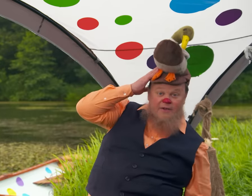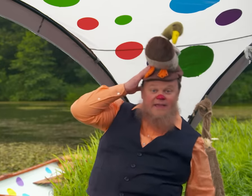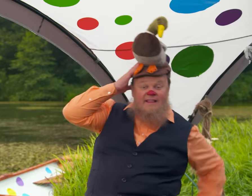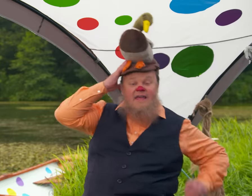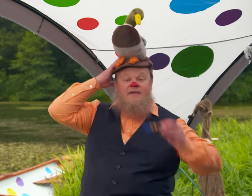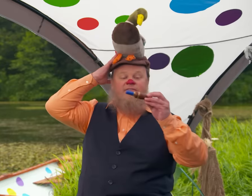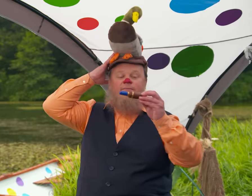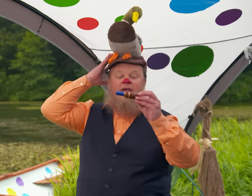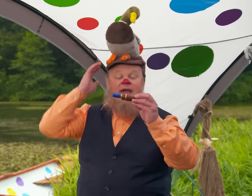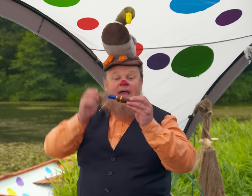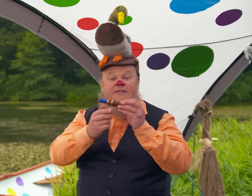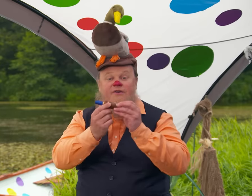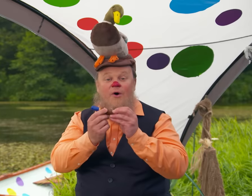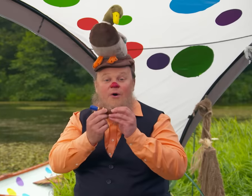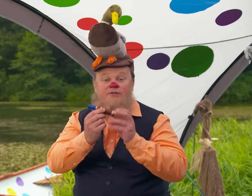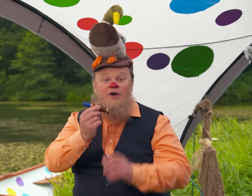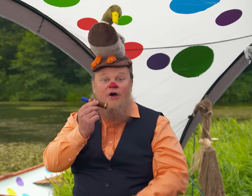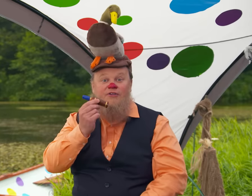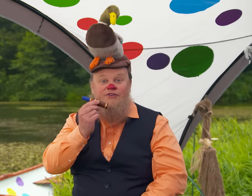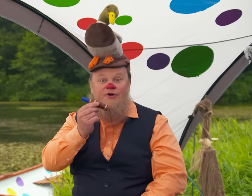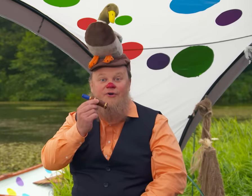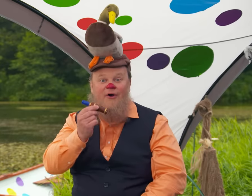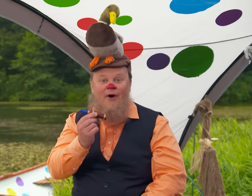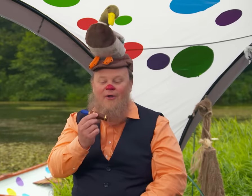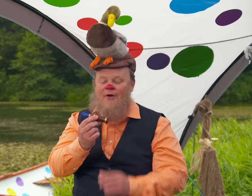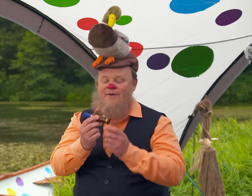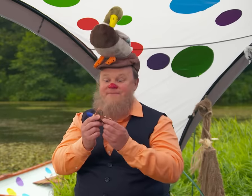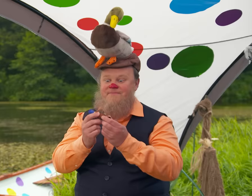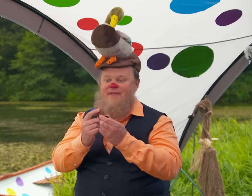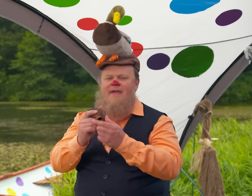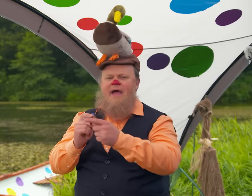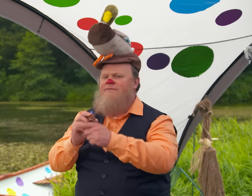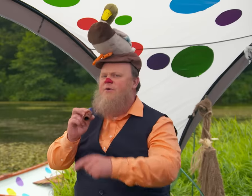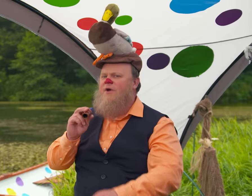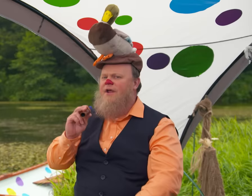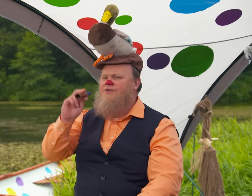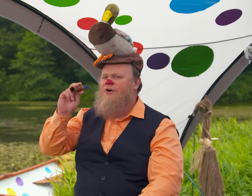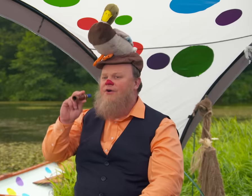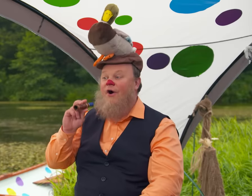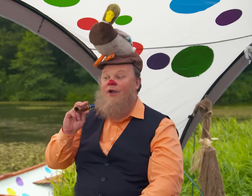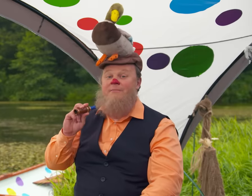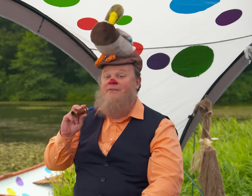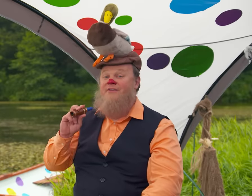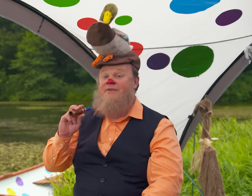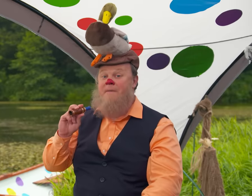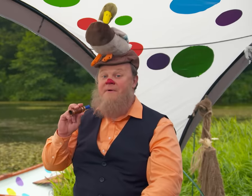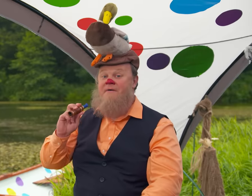like this it's called a duck caller have you got a duck caller mr tumble